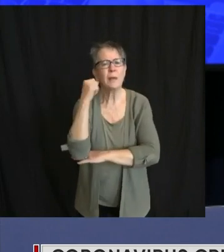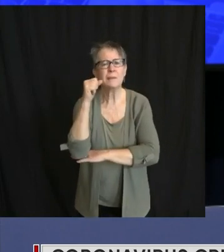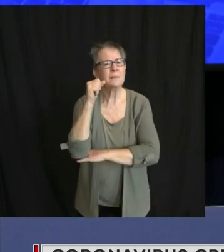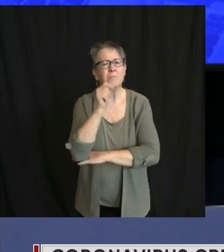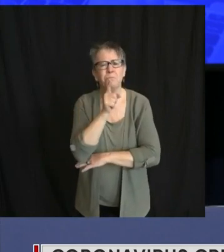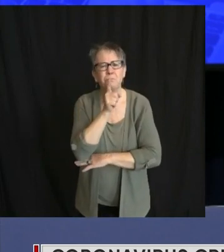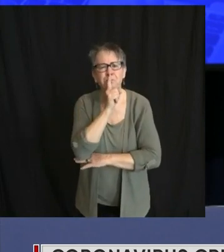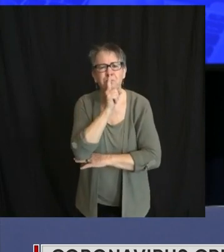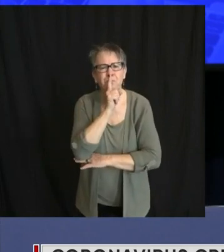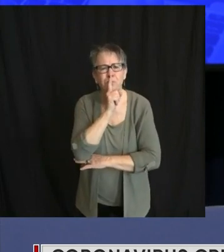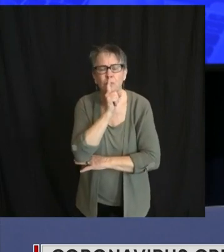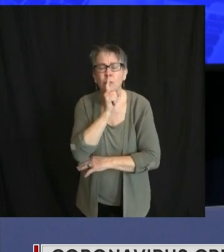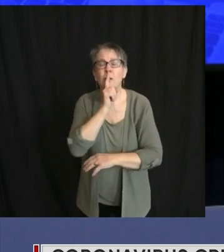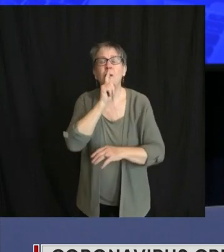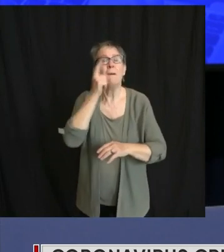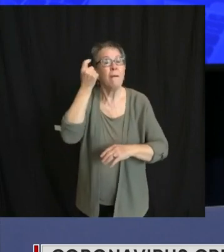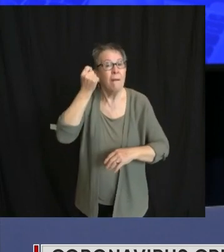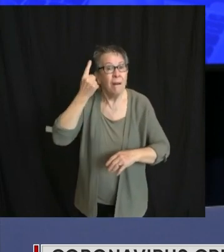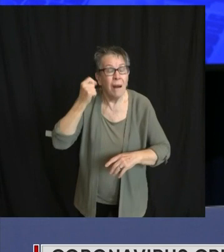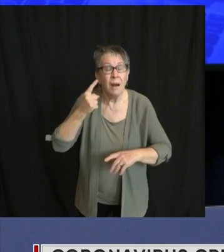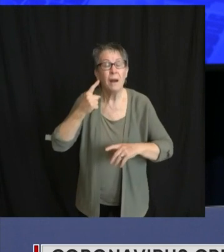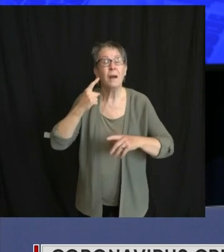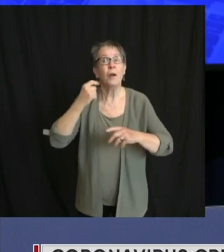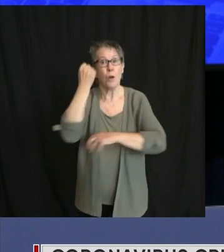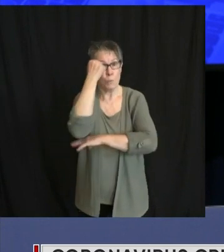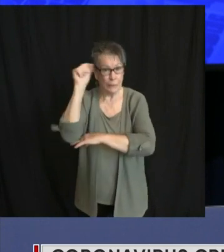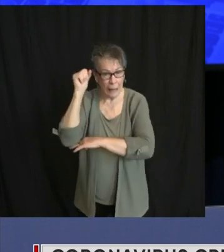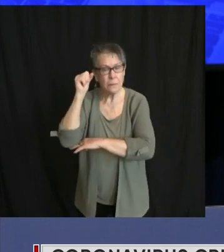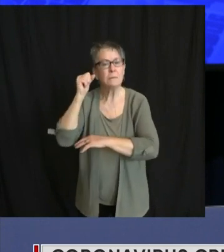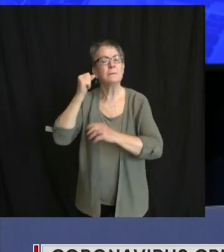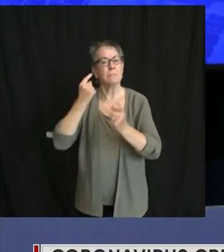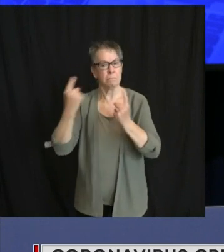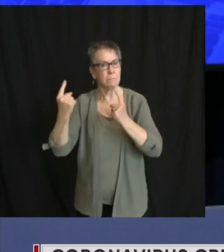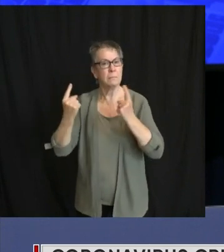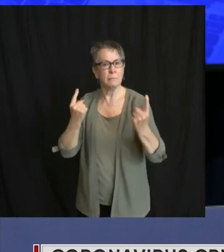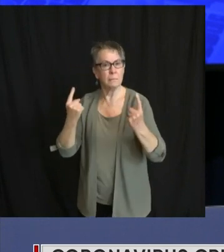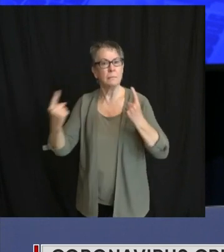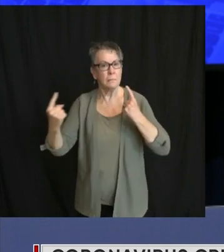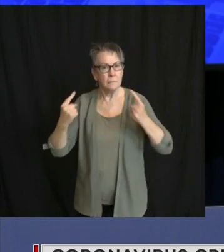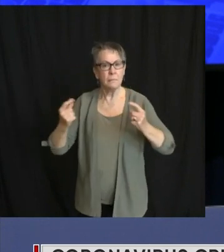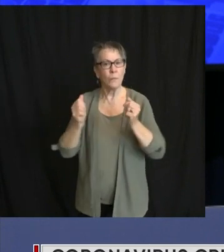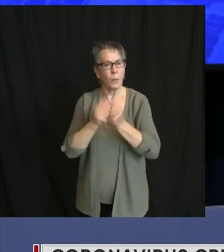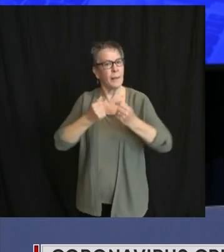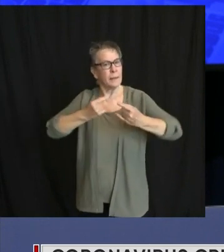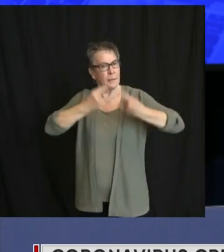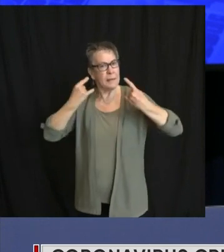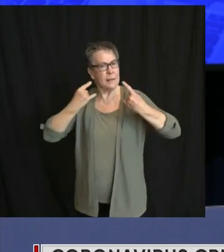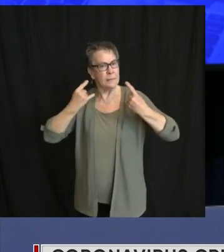GATHERINGS. WITH THAT BACKDROP IN LINE WHEN LAW ENFORCEMENT